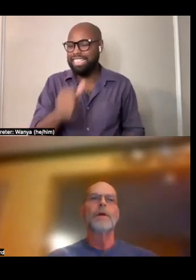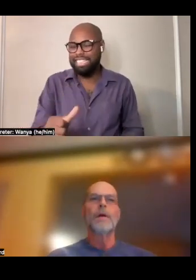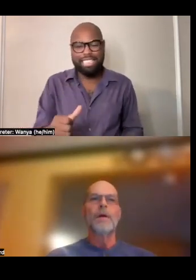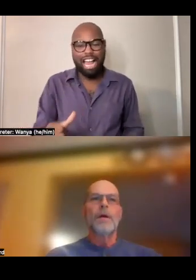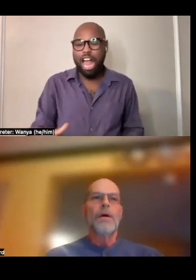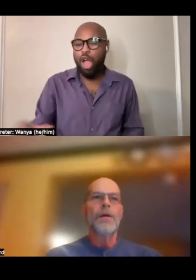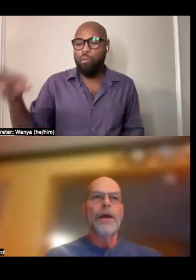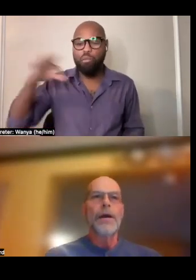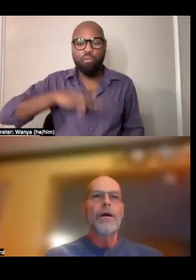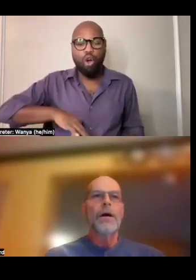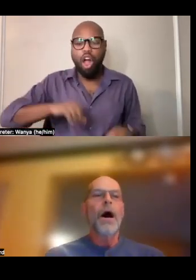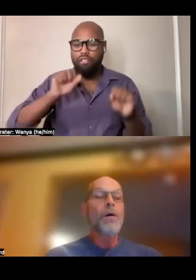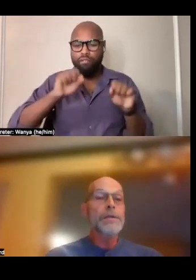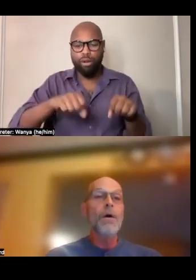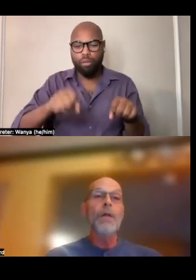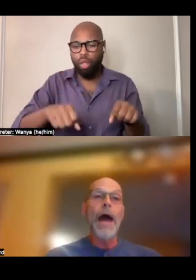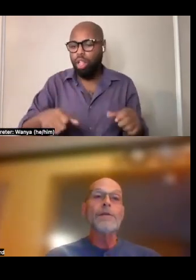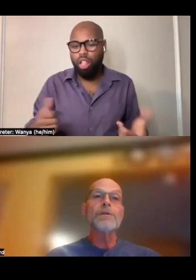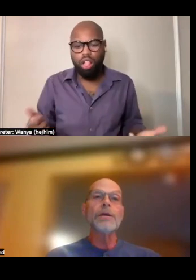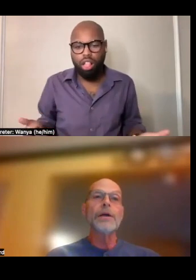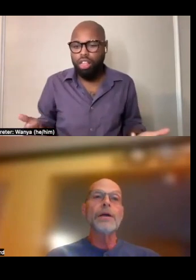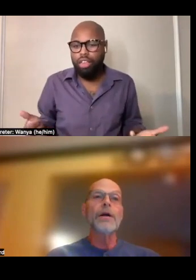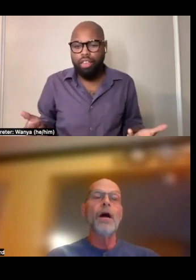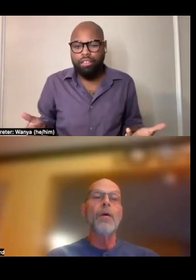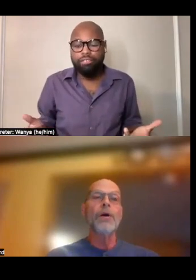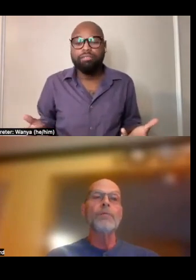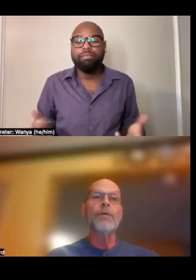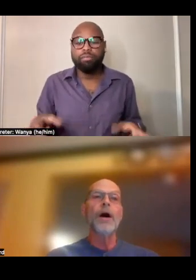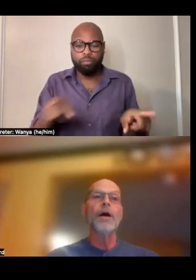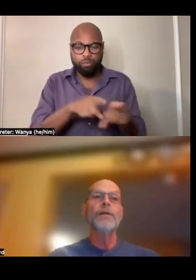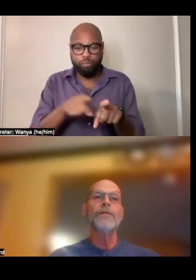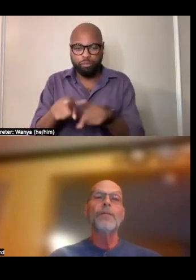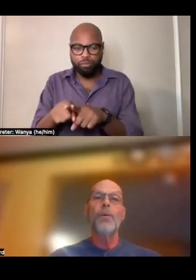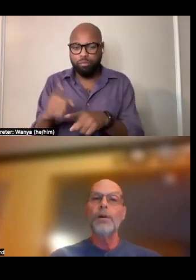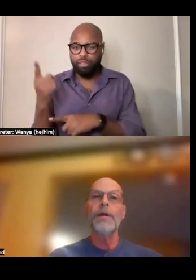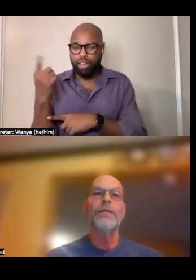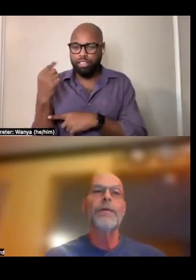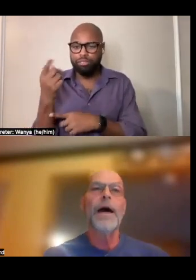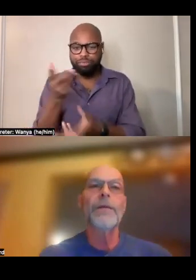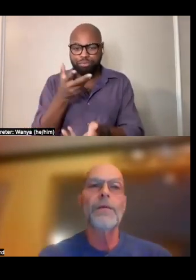Also last year working with HUD.. They reported that there were